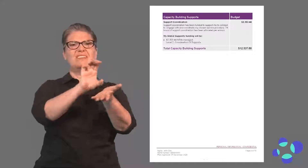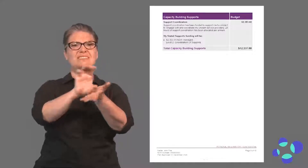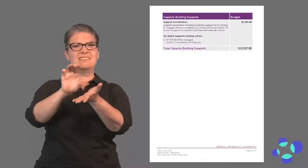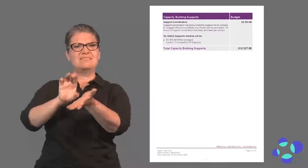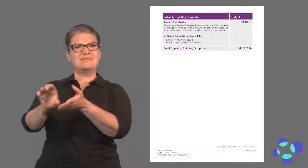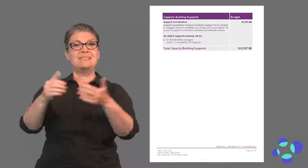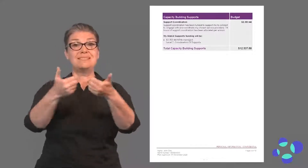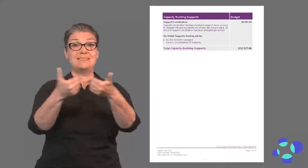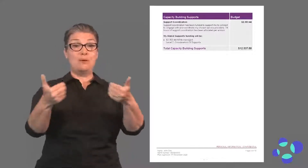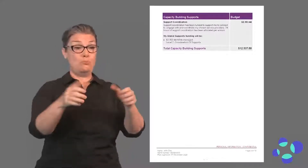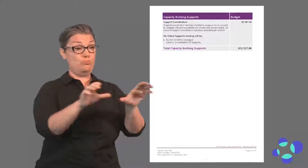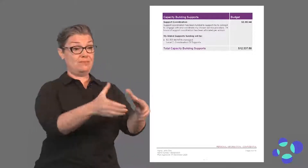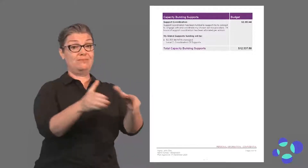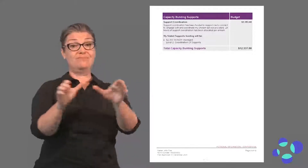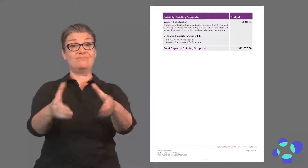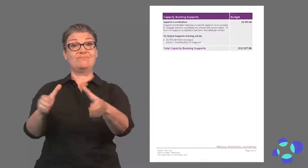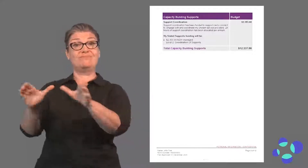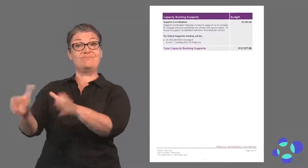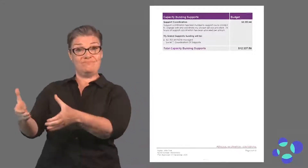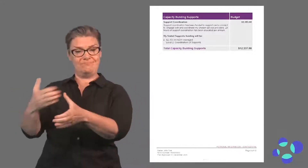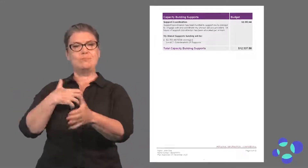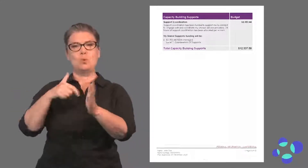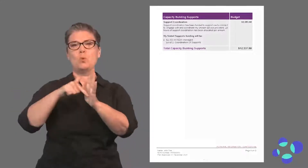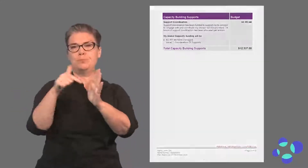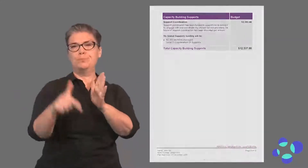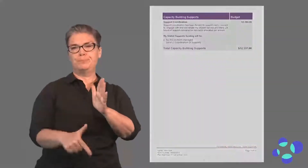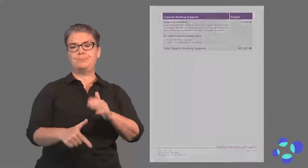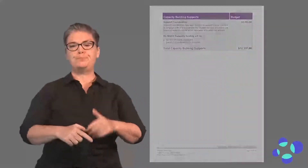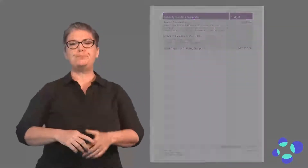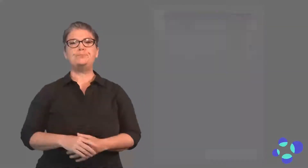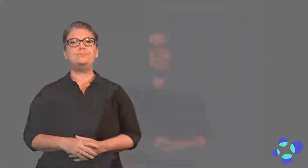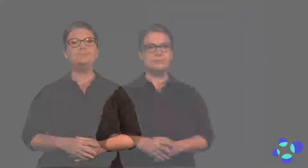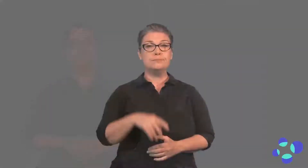I will go into more detail around these three separate funded supports.